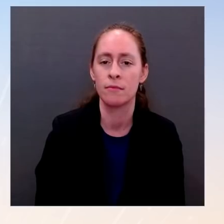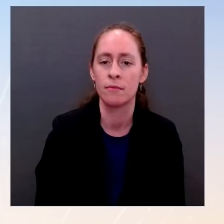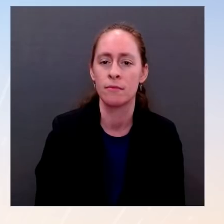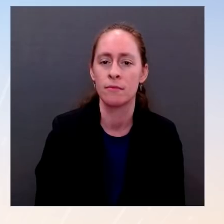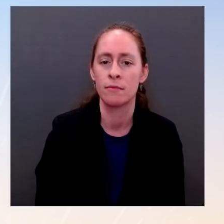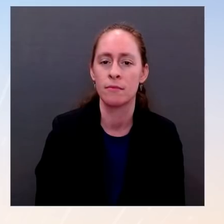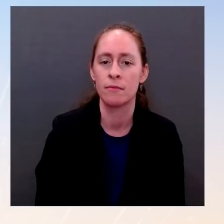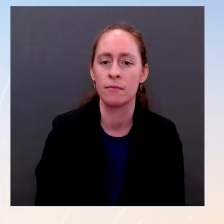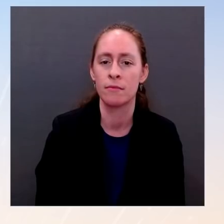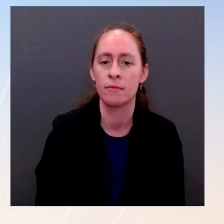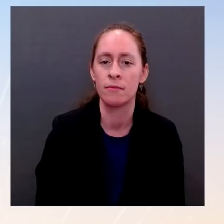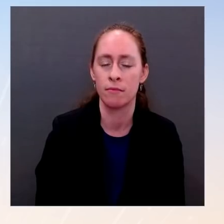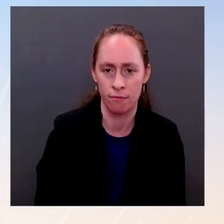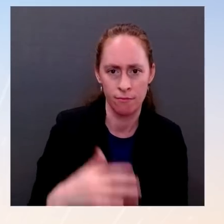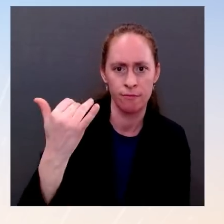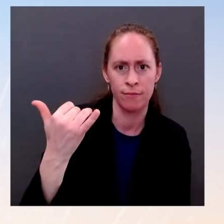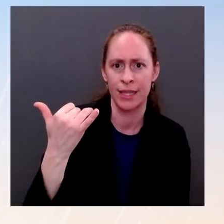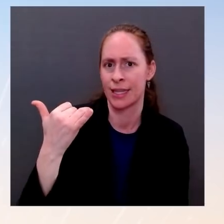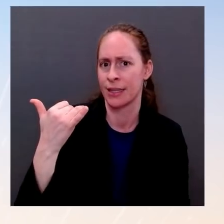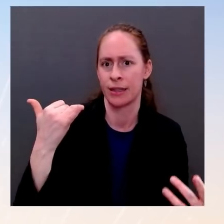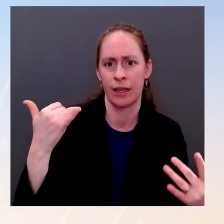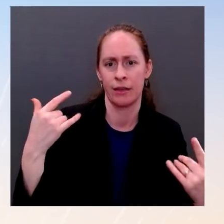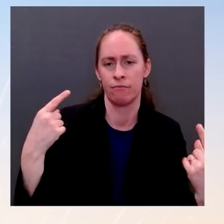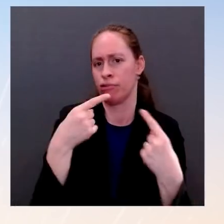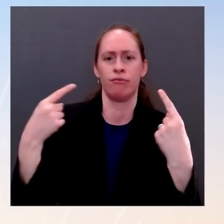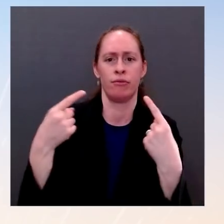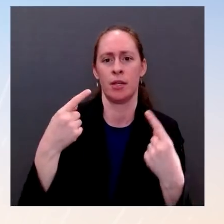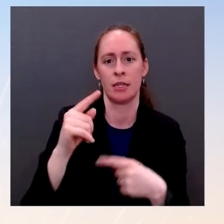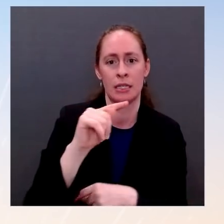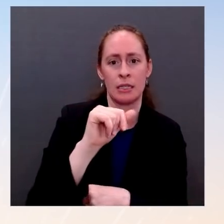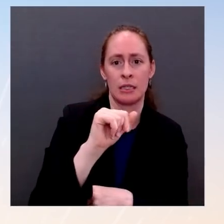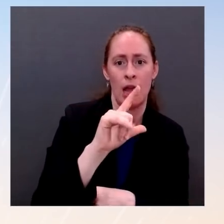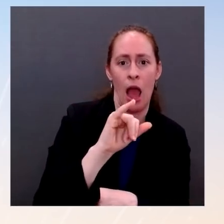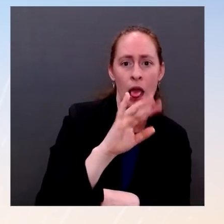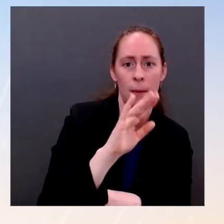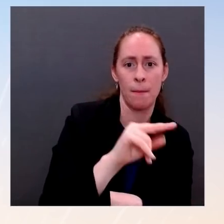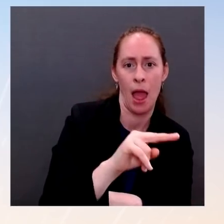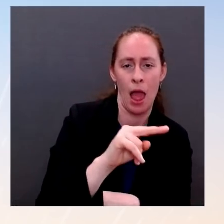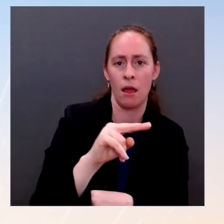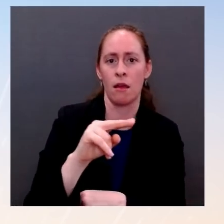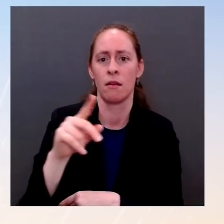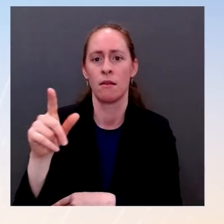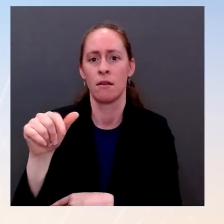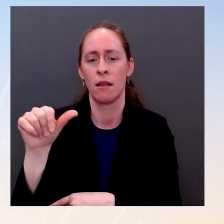as well as Moscow's offer? Ms. Psaki: I'll check with our national security team and see if we can get more. Thanks, everyone.